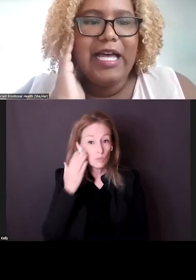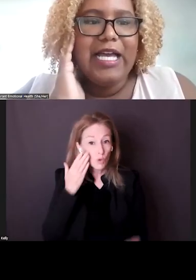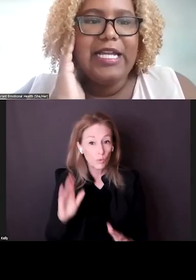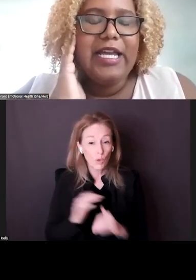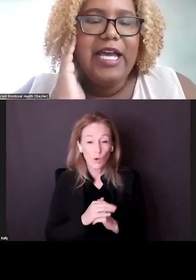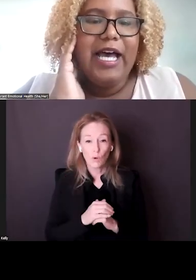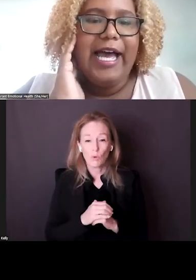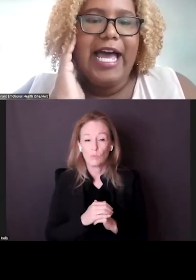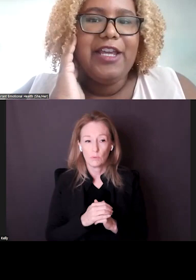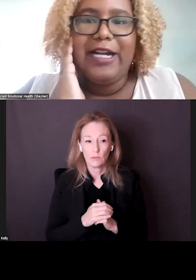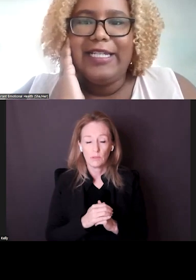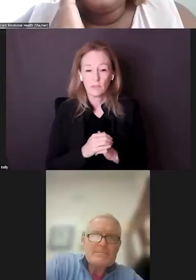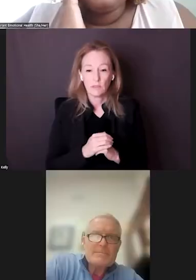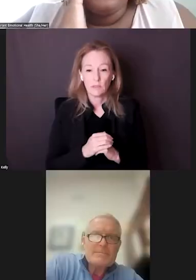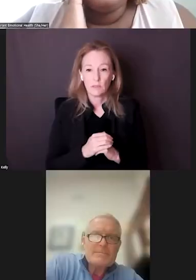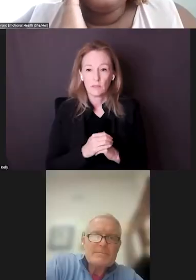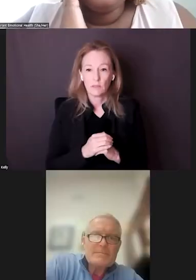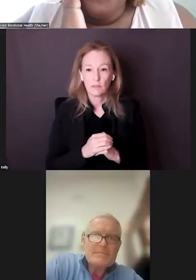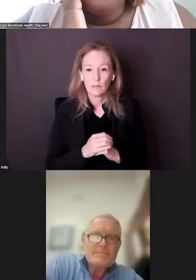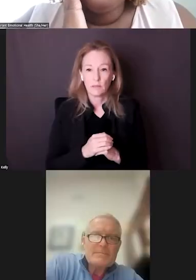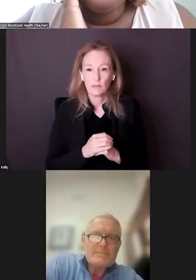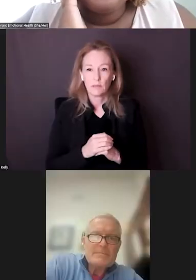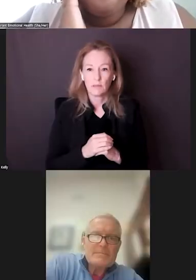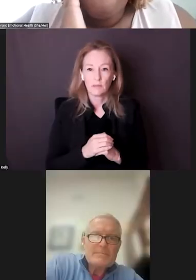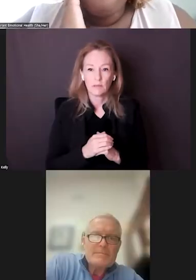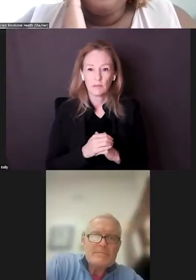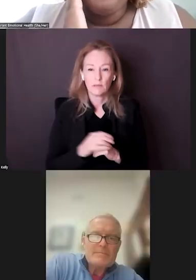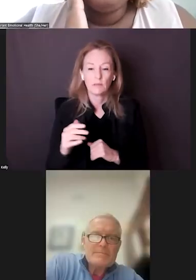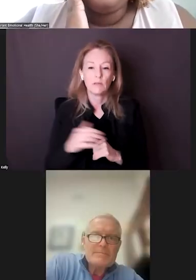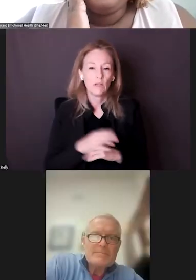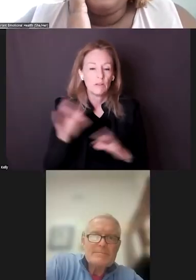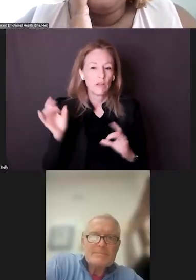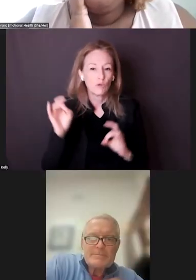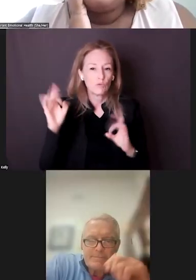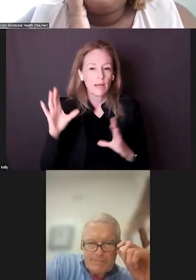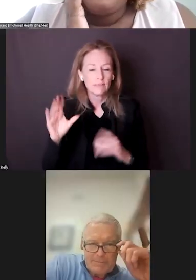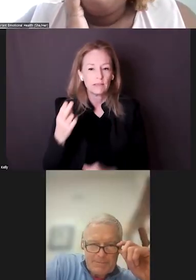SLIDE, CRISIS HOT SEAT IS OUR VERSION OF THE WHO WANTS TO BE